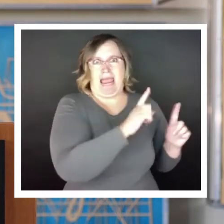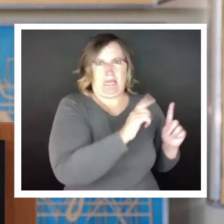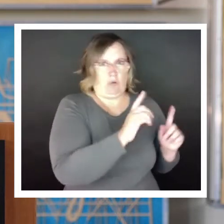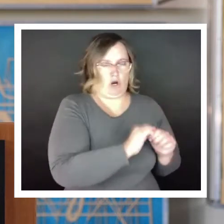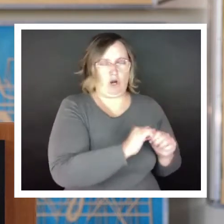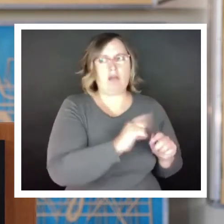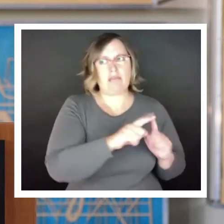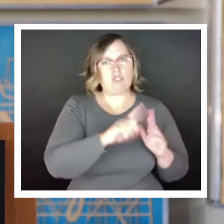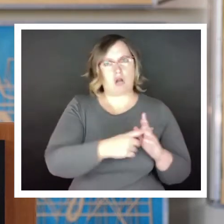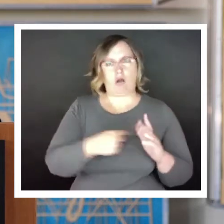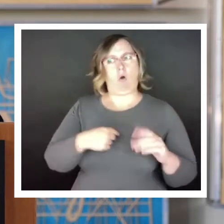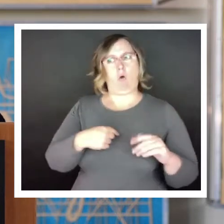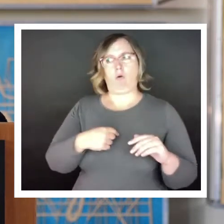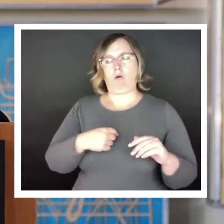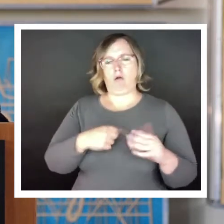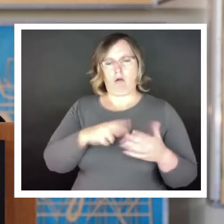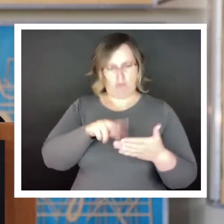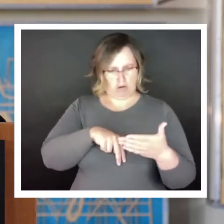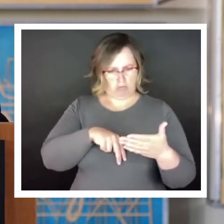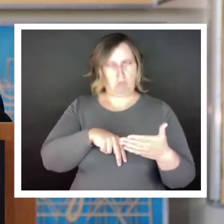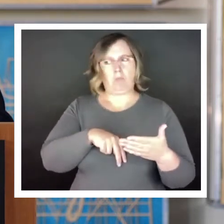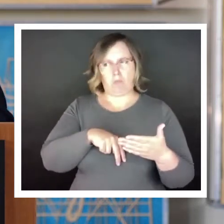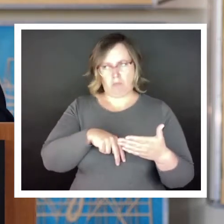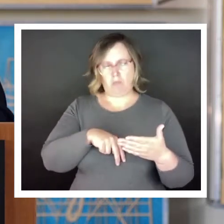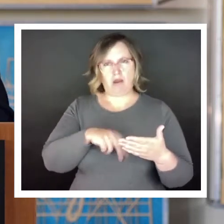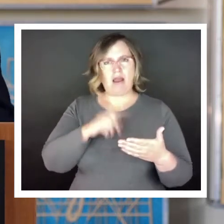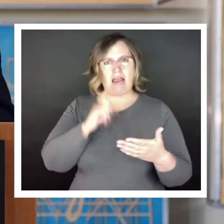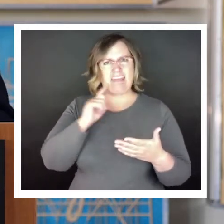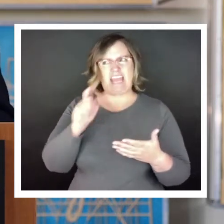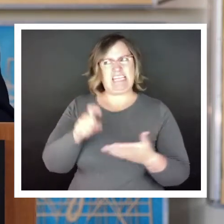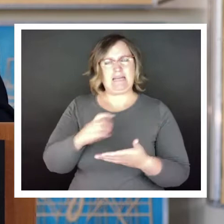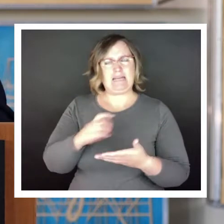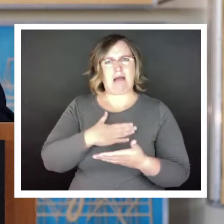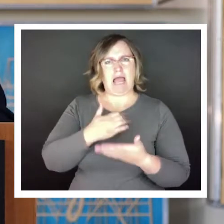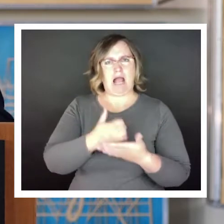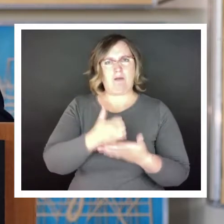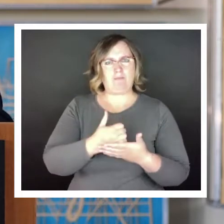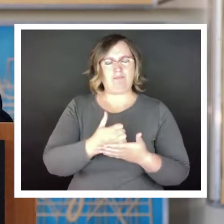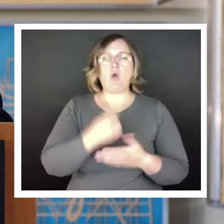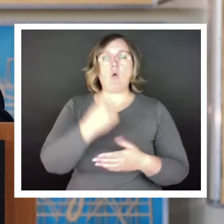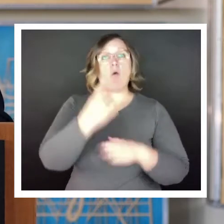One student especially needed my help. The year before she'd come to my program,